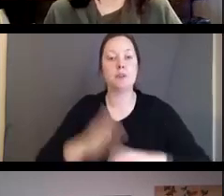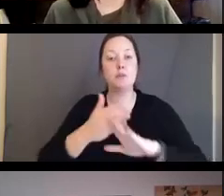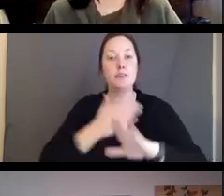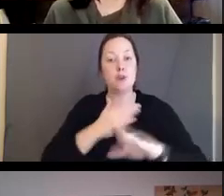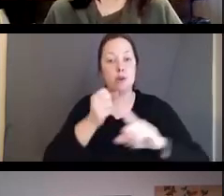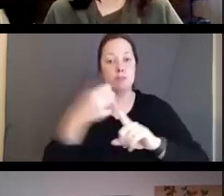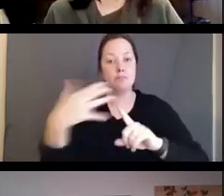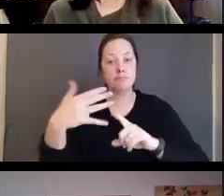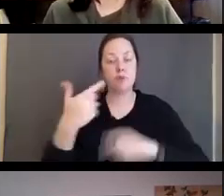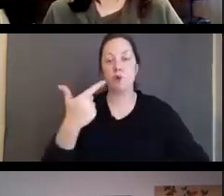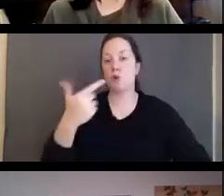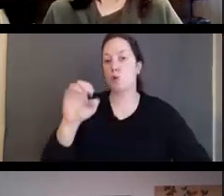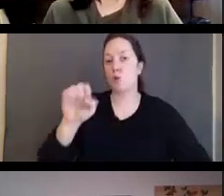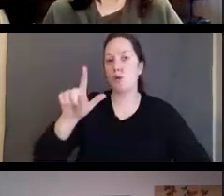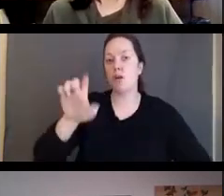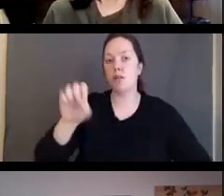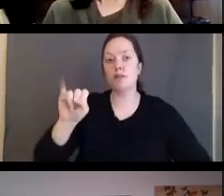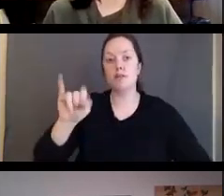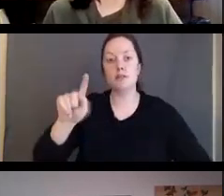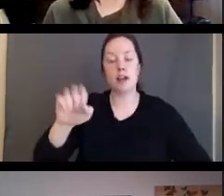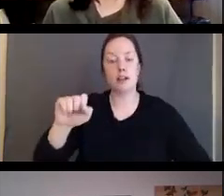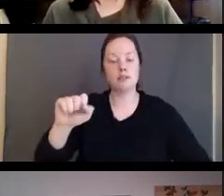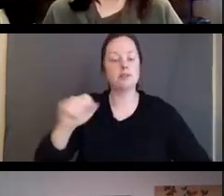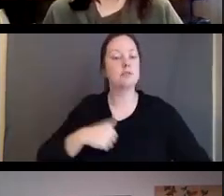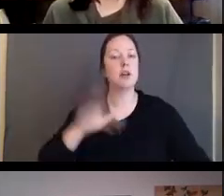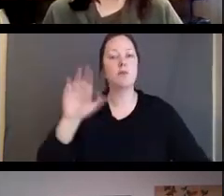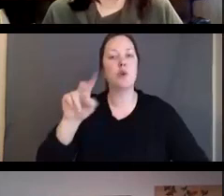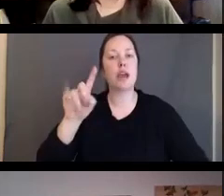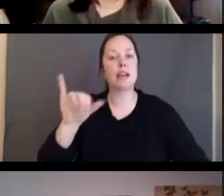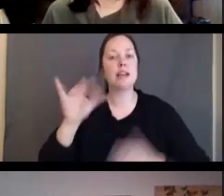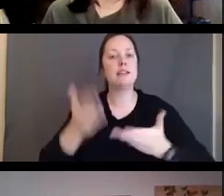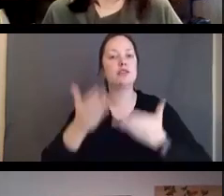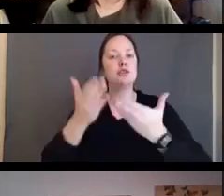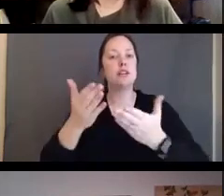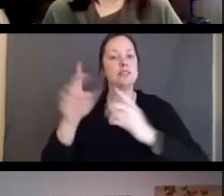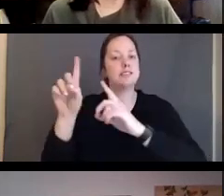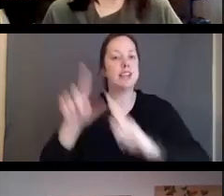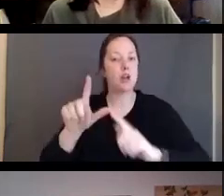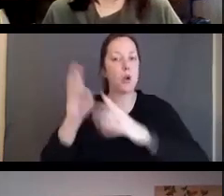But a quality portfolio will have any documents added each year to show progress and growth.